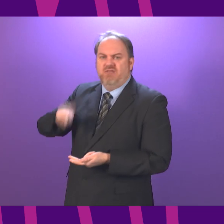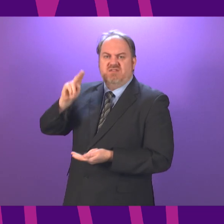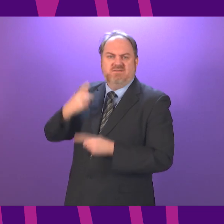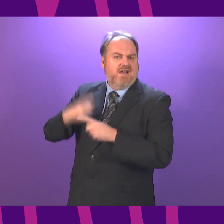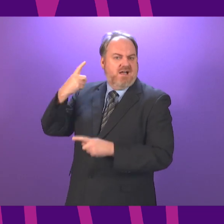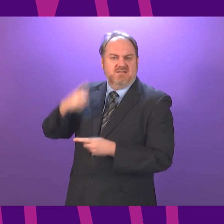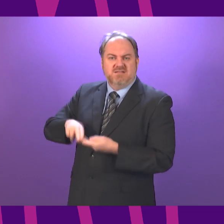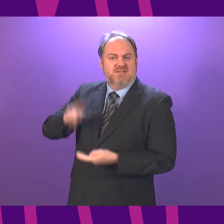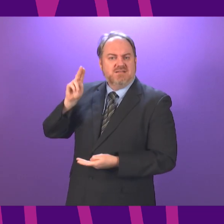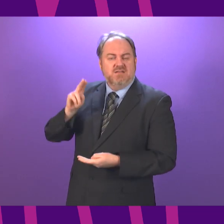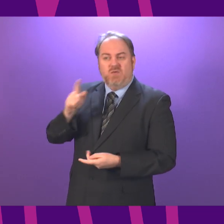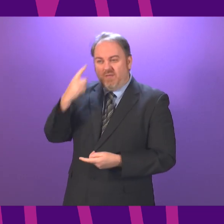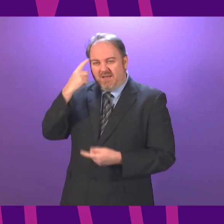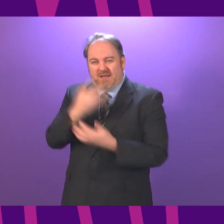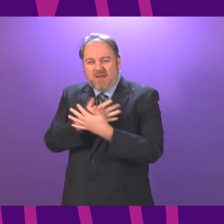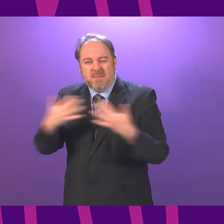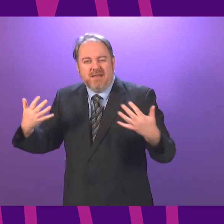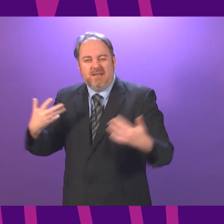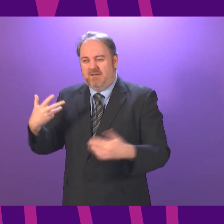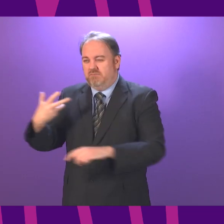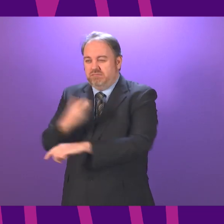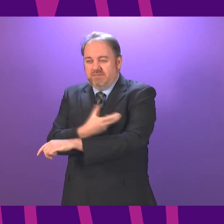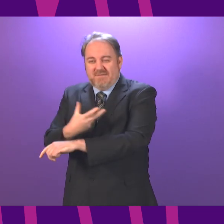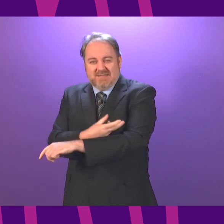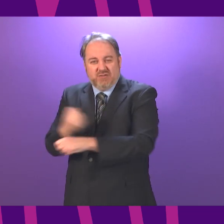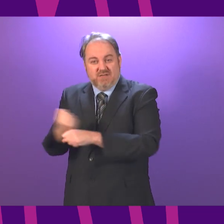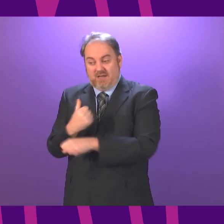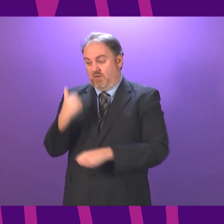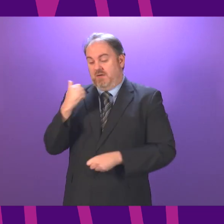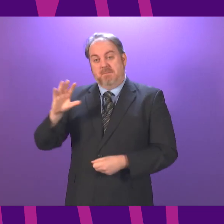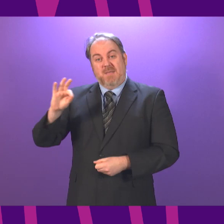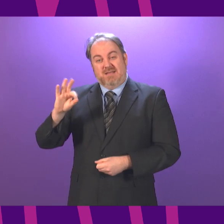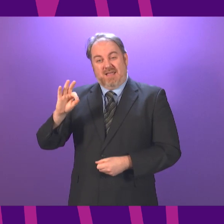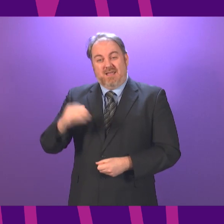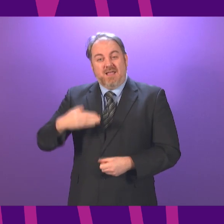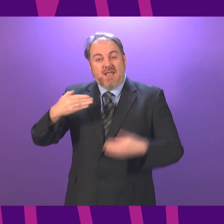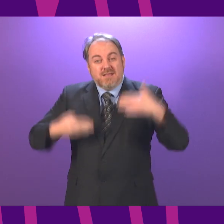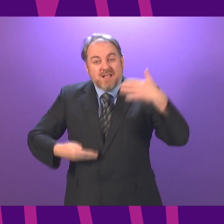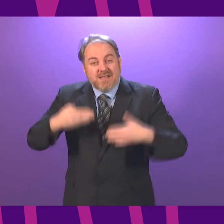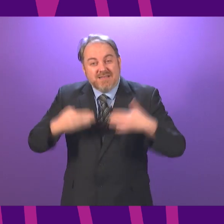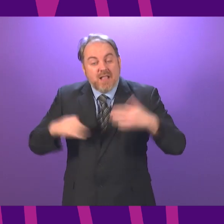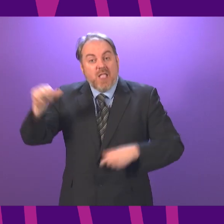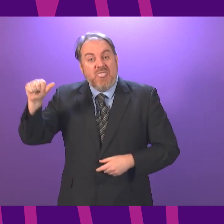The number of vaccines that were administered on Monday this week was 19,600. That is an